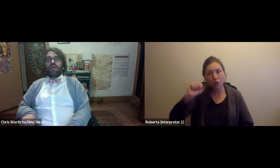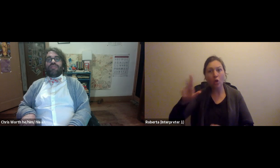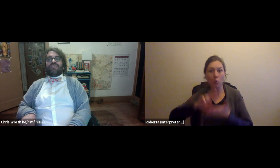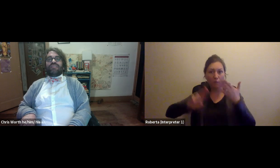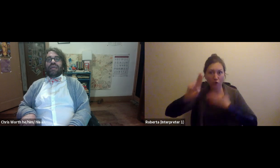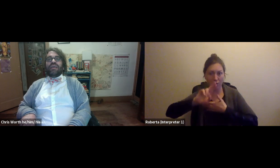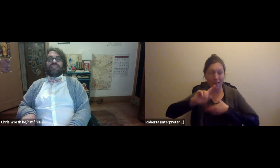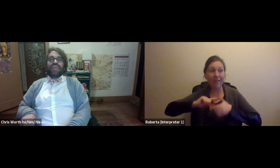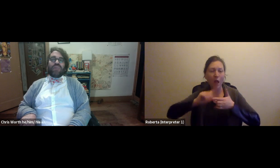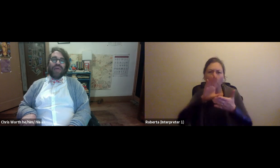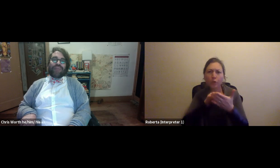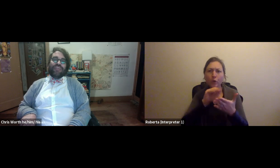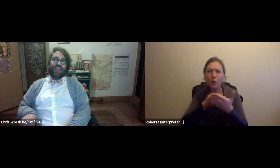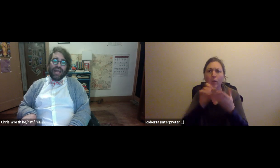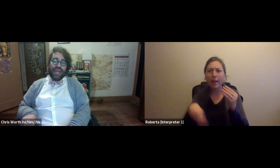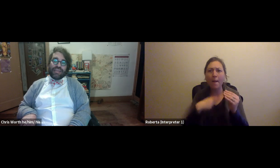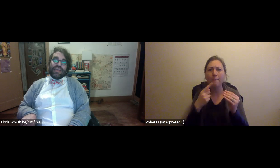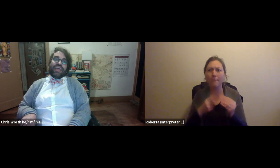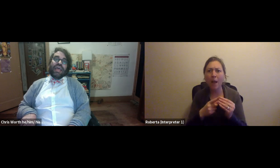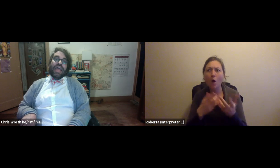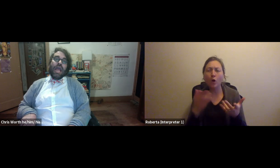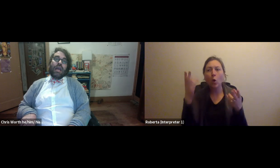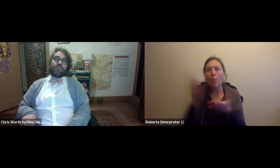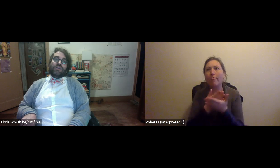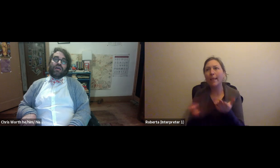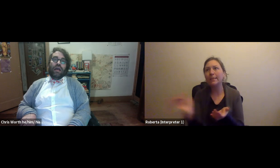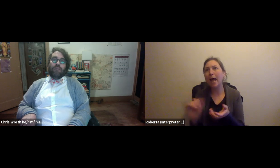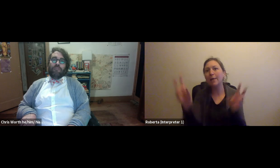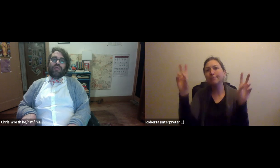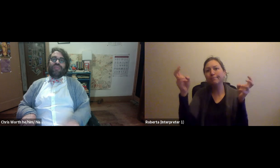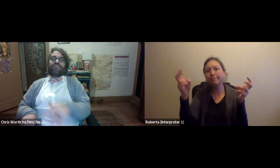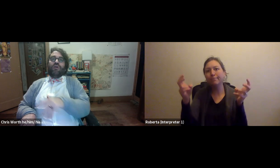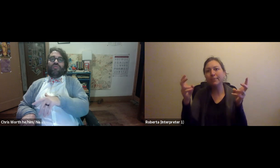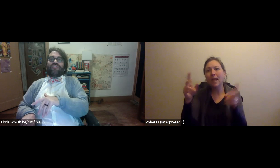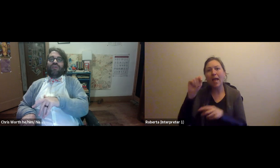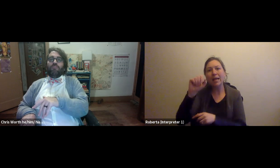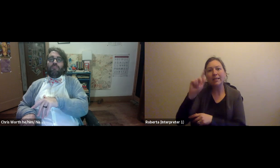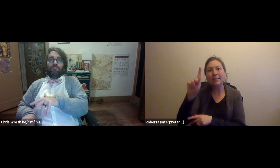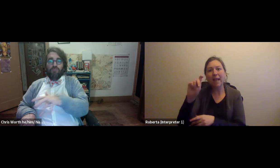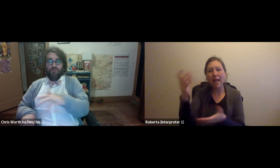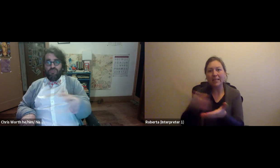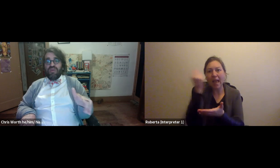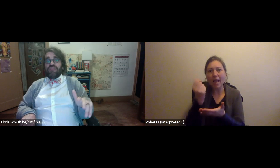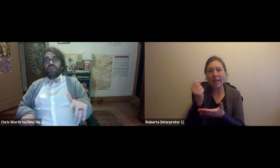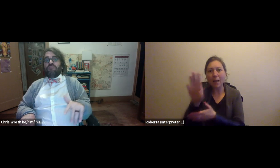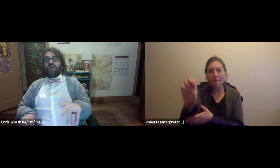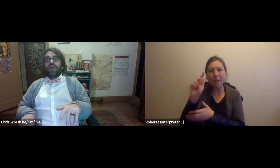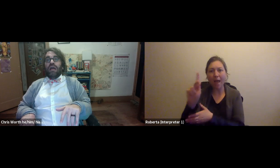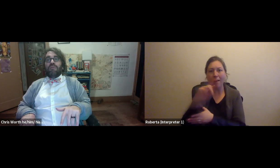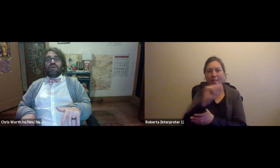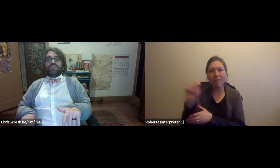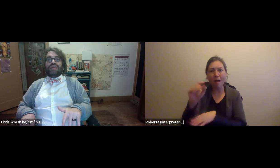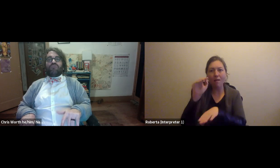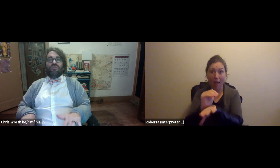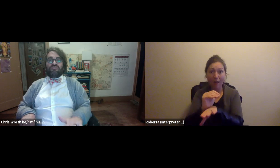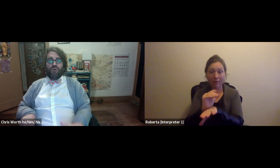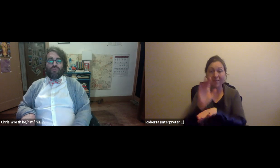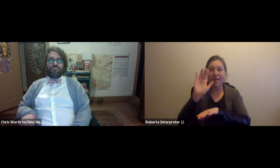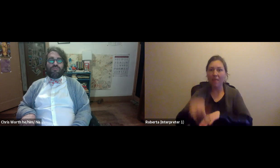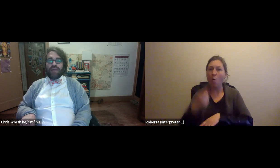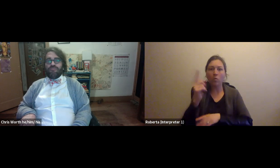things like, "Take Back the Night" and that's a movement of sexual assault survivors,